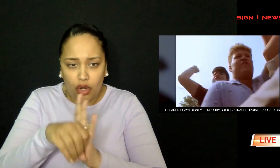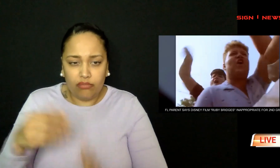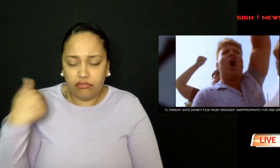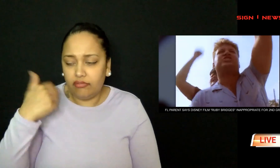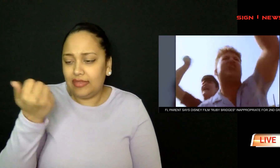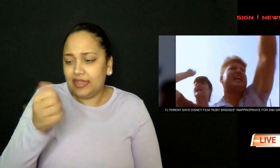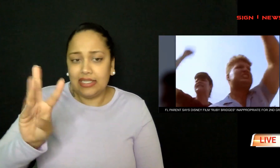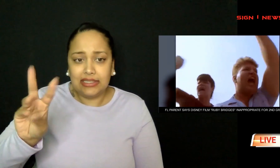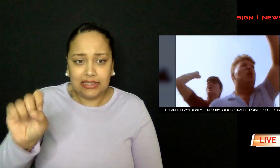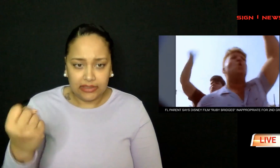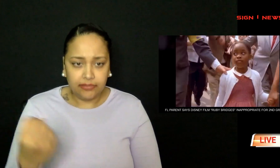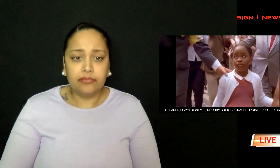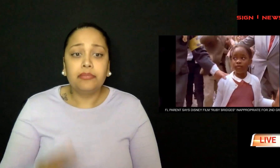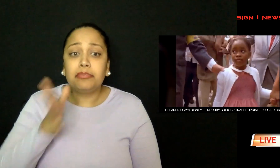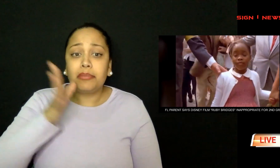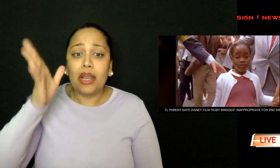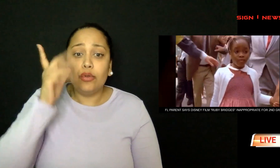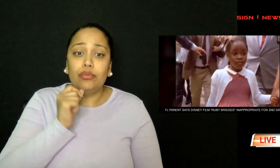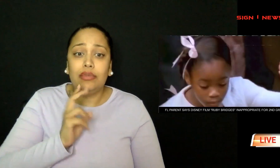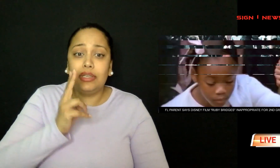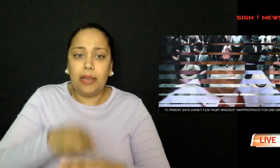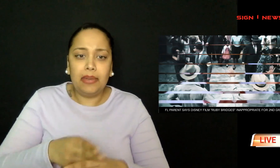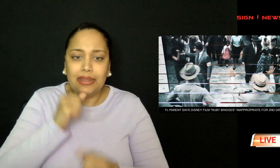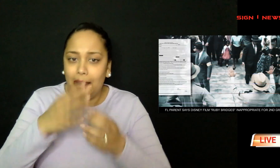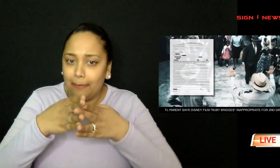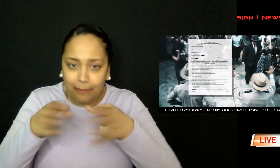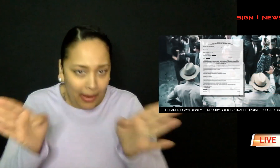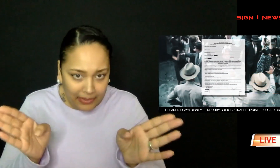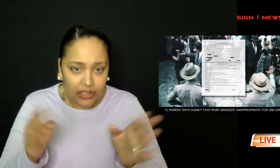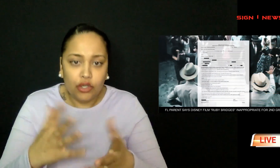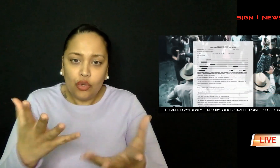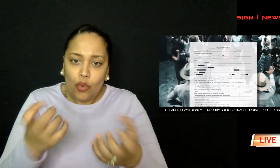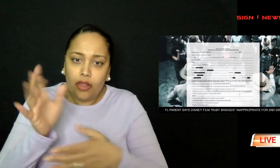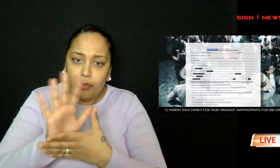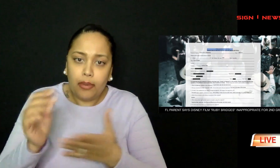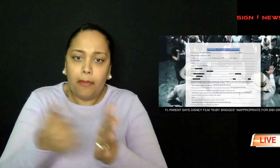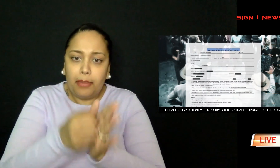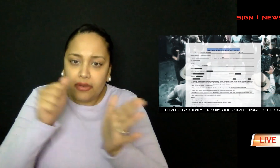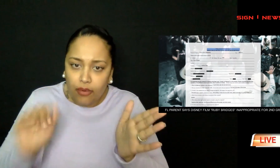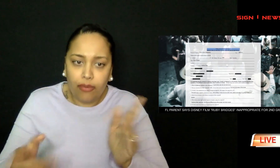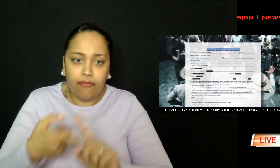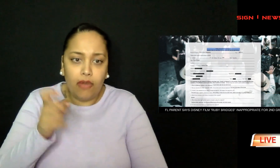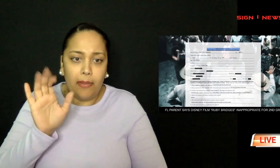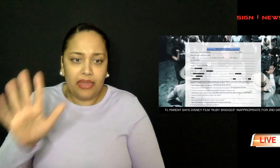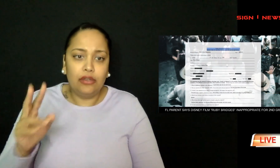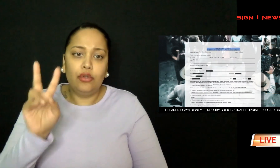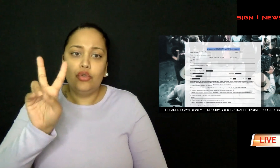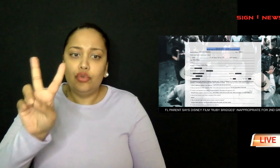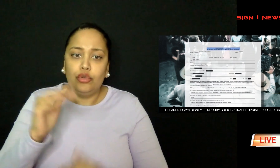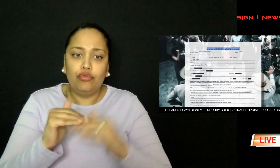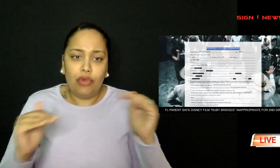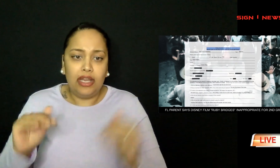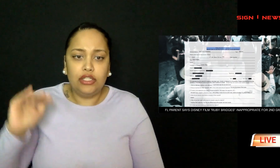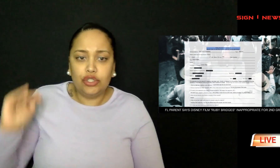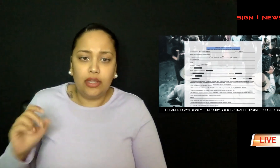elementary school in New Orleans in 1960 the parent whose name has not been made public